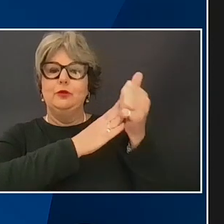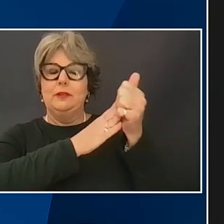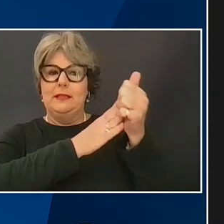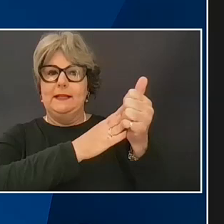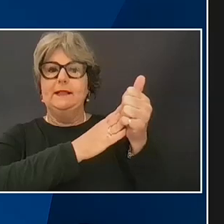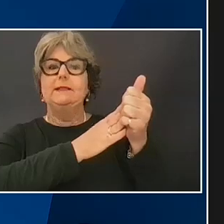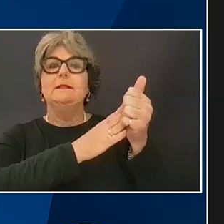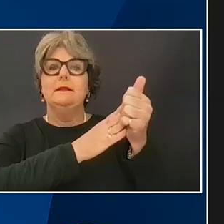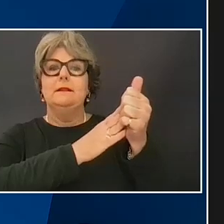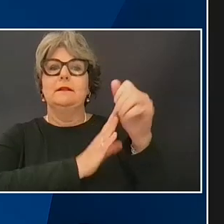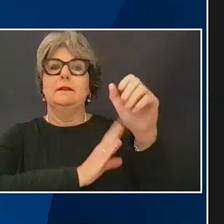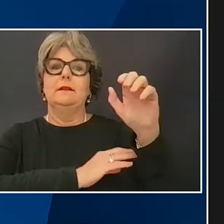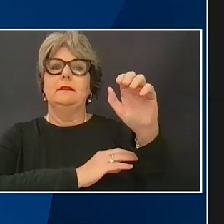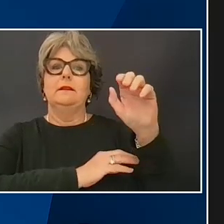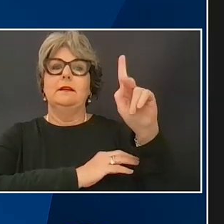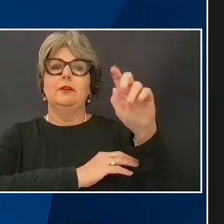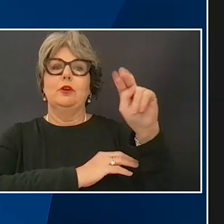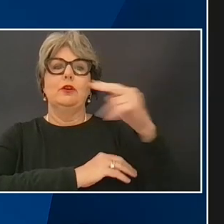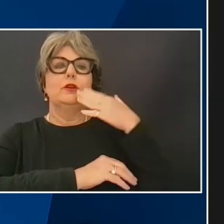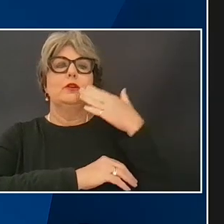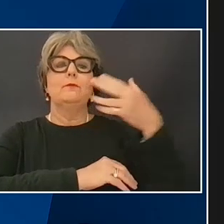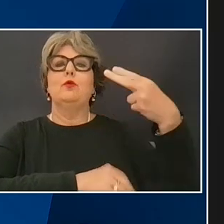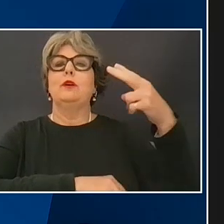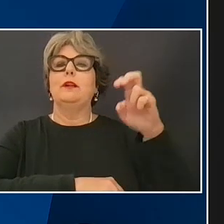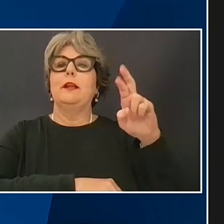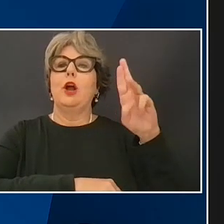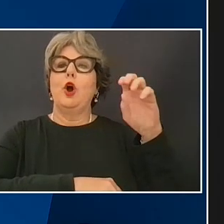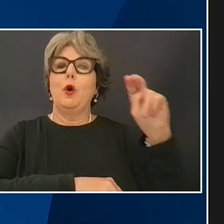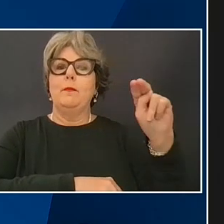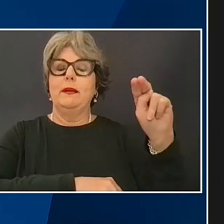Bounds. Good morning, Herman. And at this point, I will also turn it